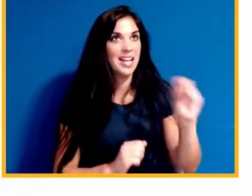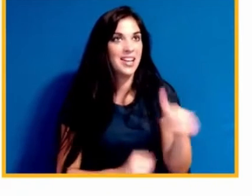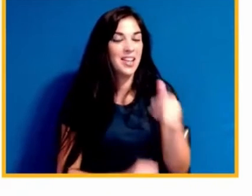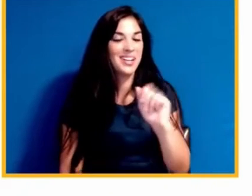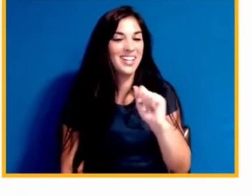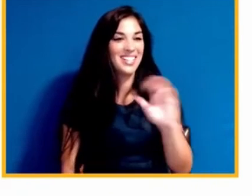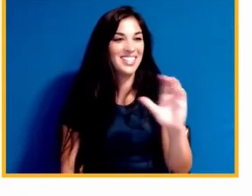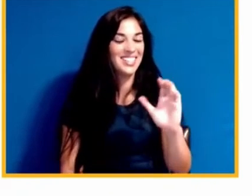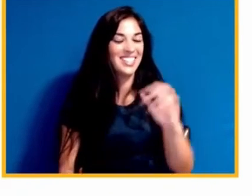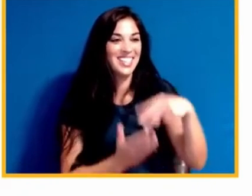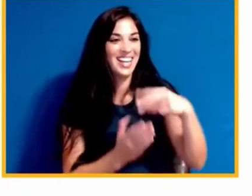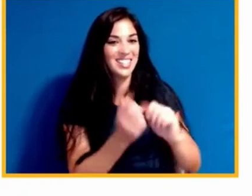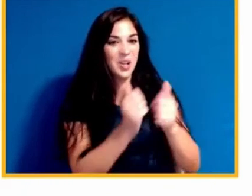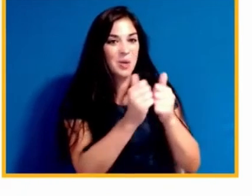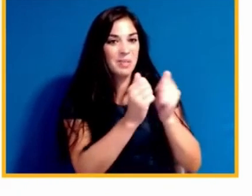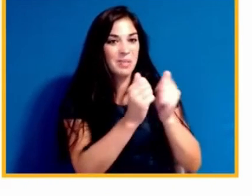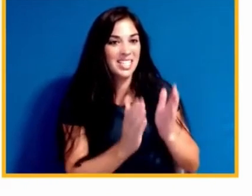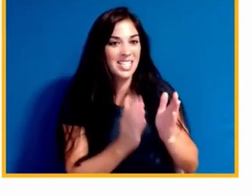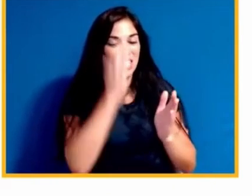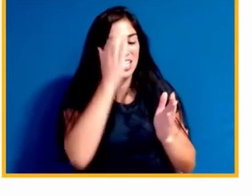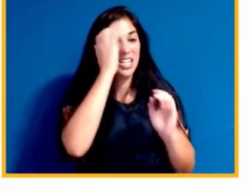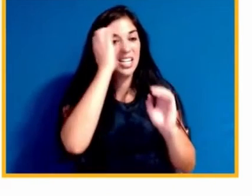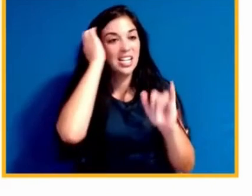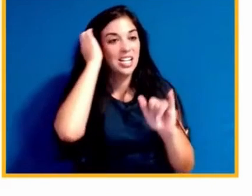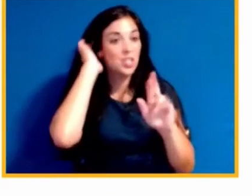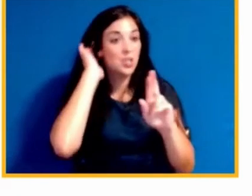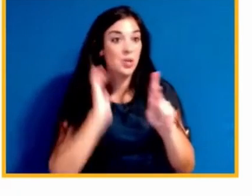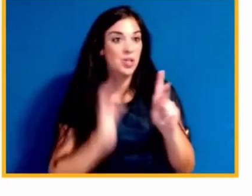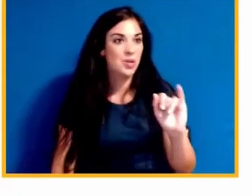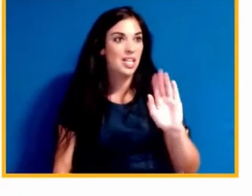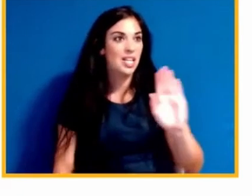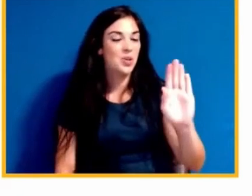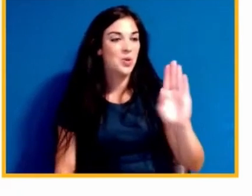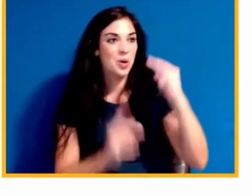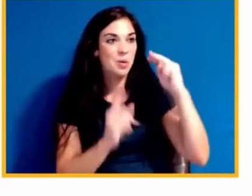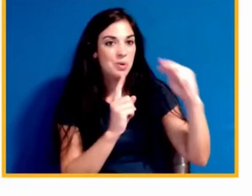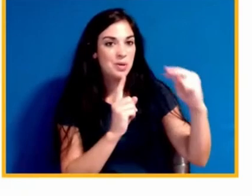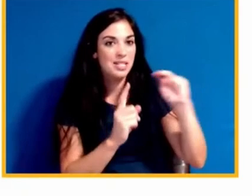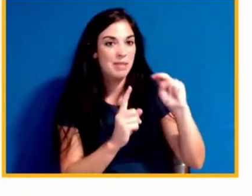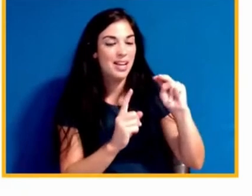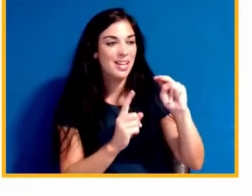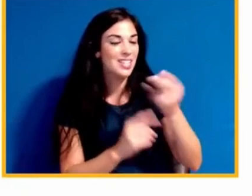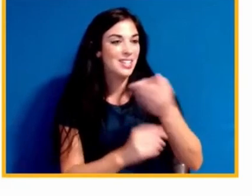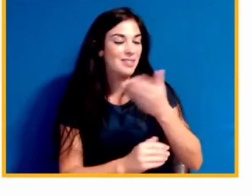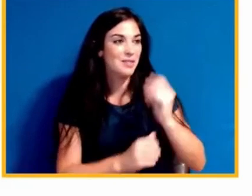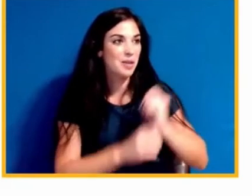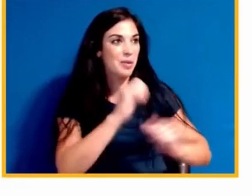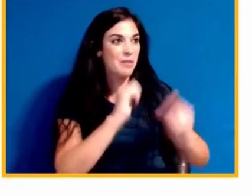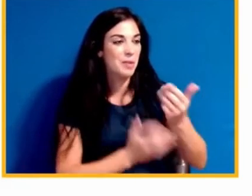and I want to call out Yuki in particular to give us your perspective on how Raze performed this year.